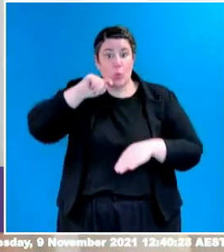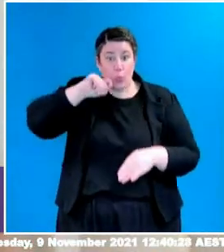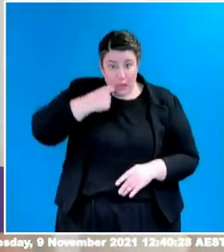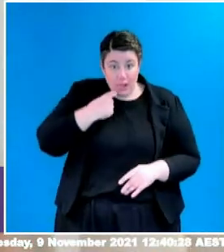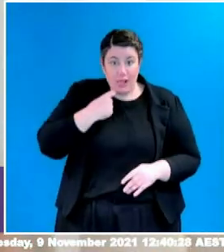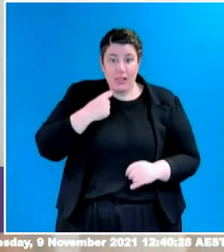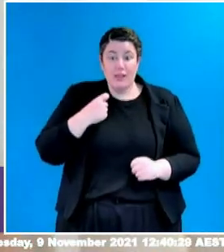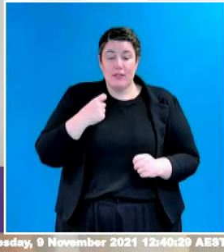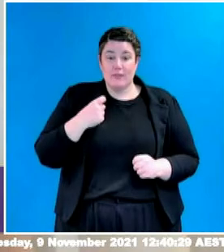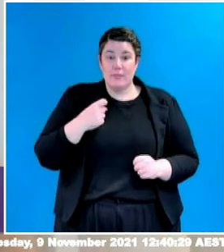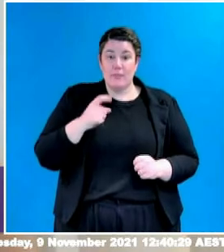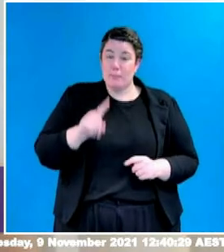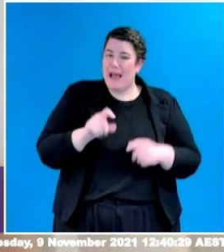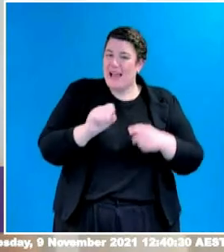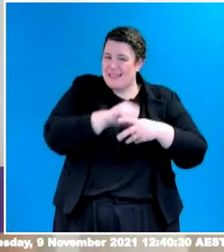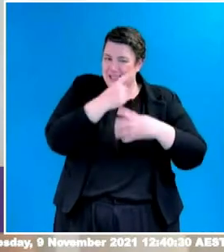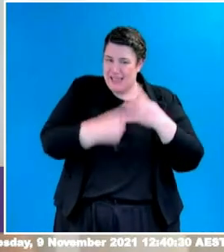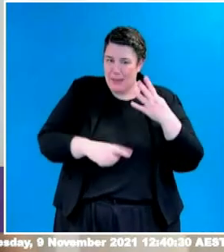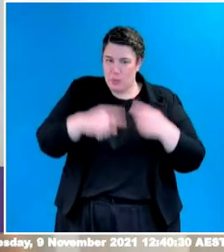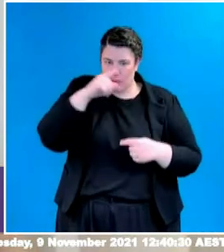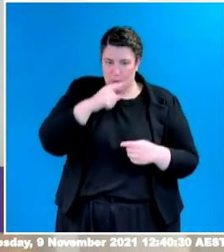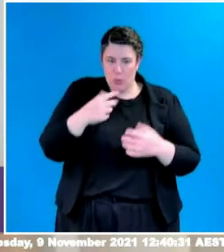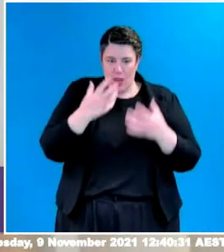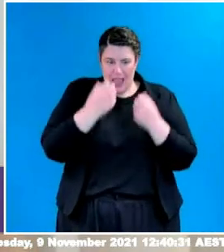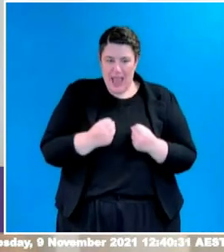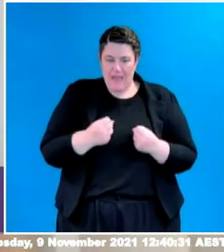people have a much better customer experience, for